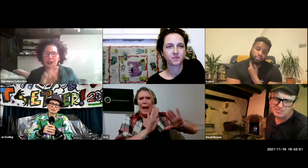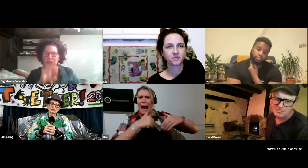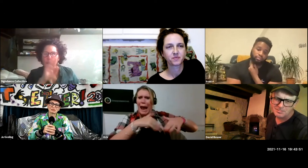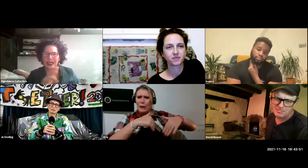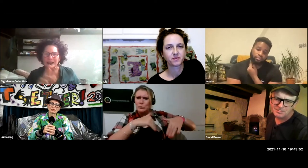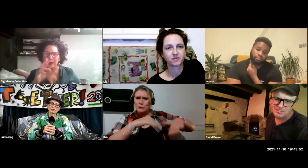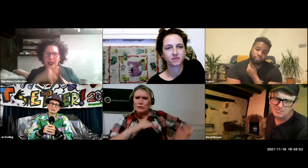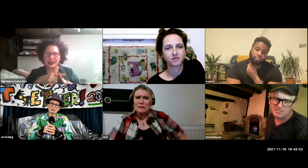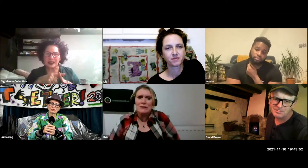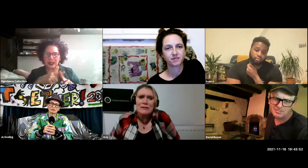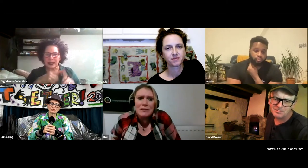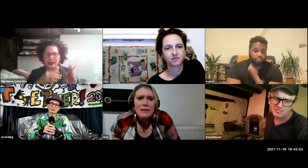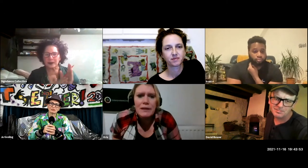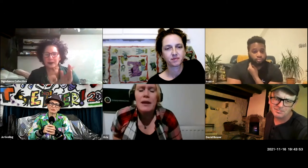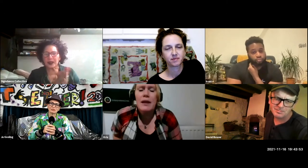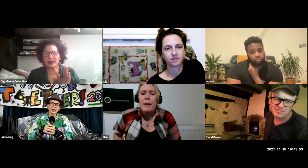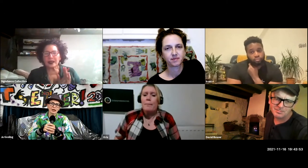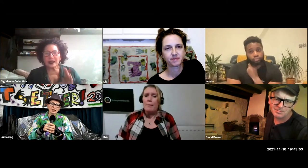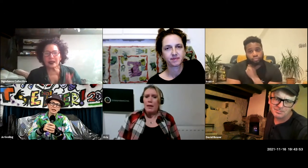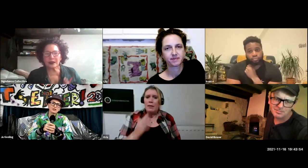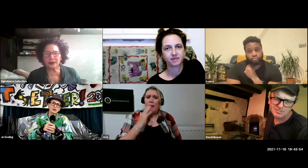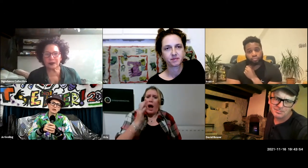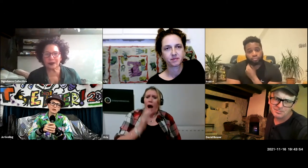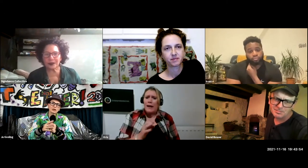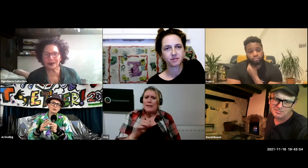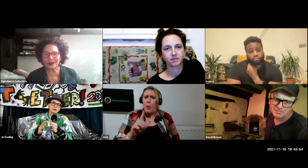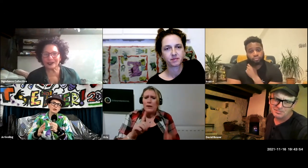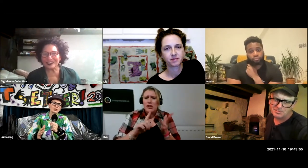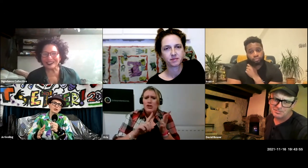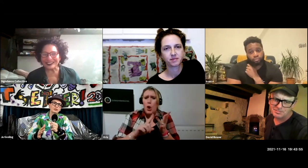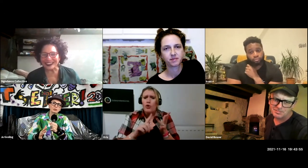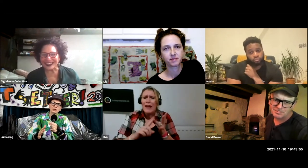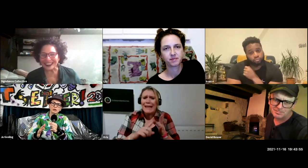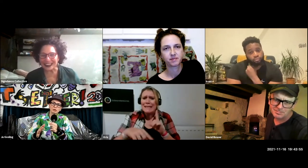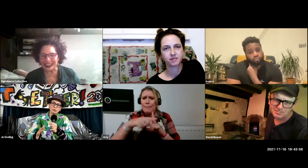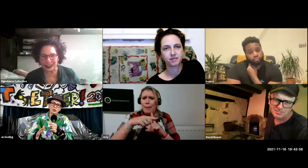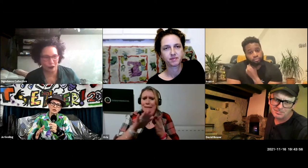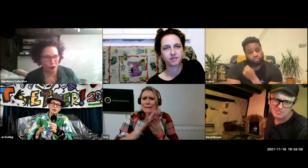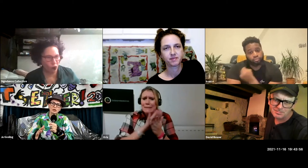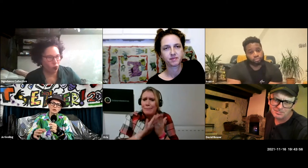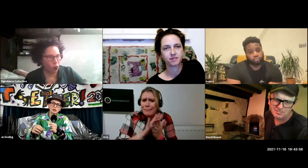experience, it is very intimate, it is a